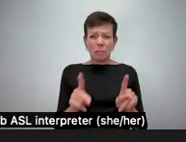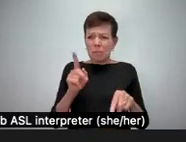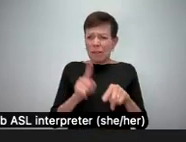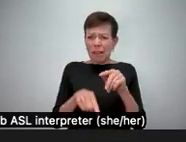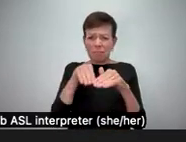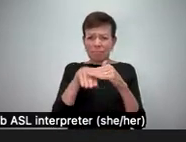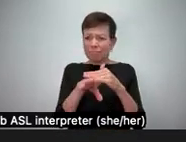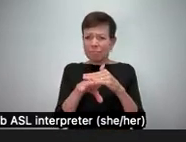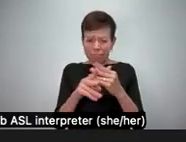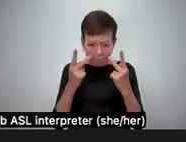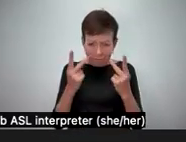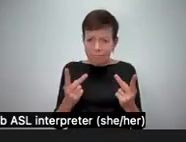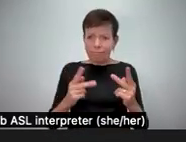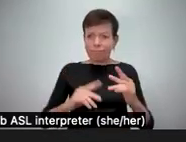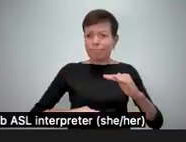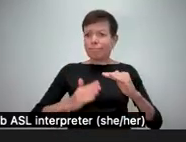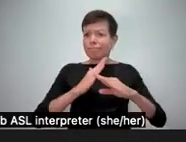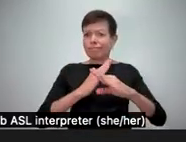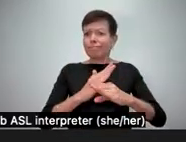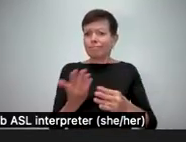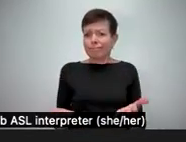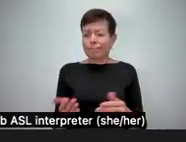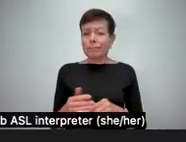Some big, exciting considerations just to think about,